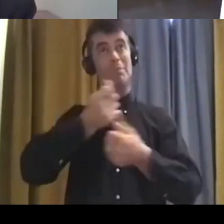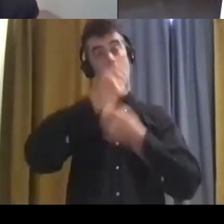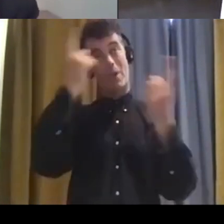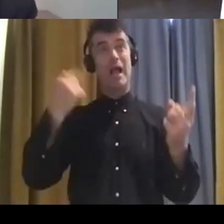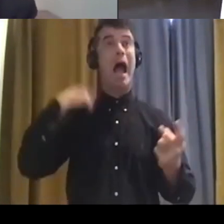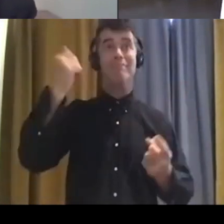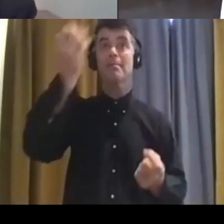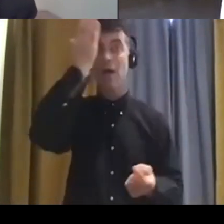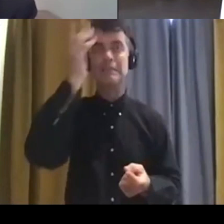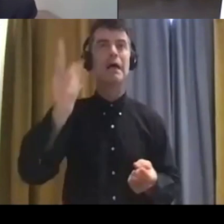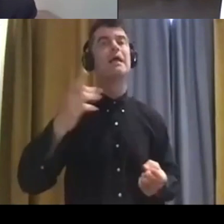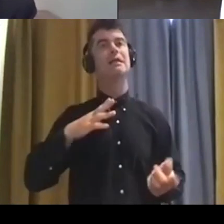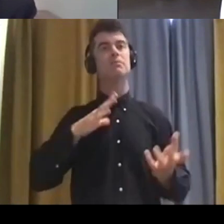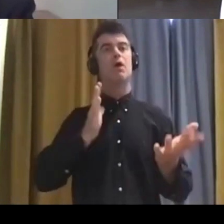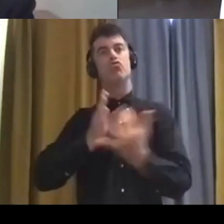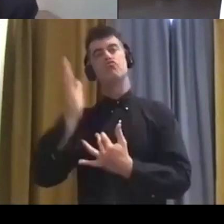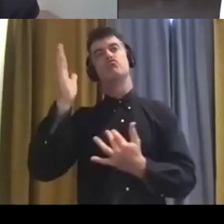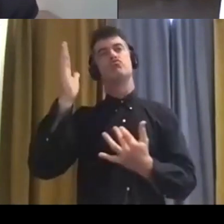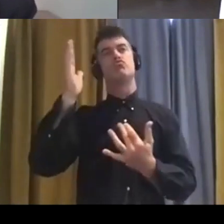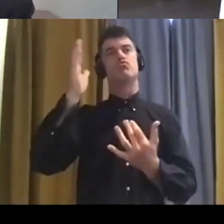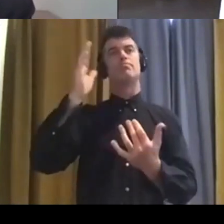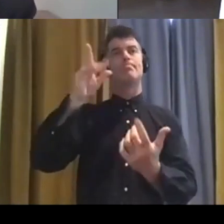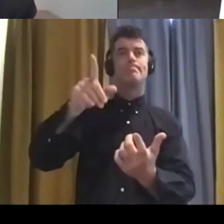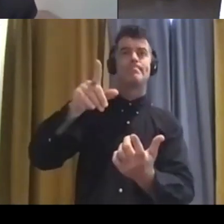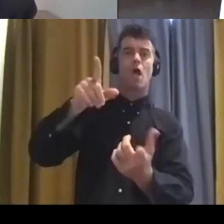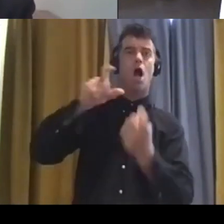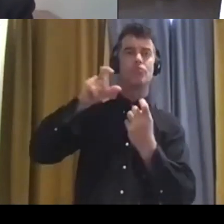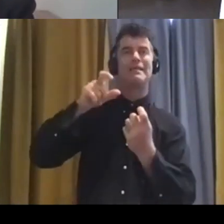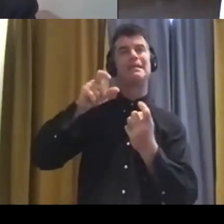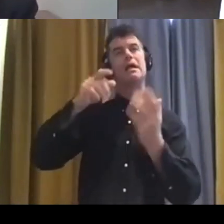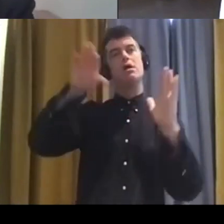think it has to be through the mechanisms people use for hiring and things like software